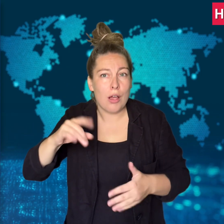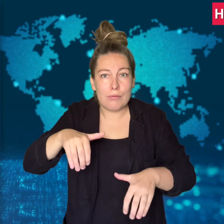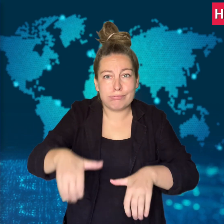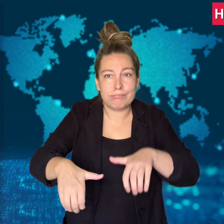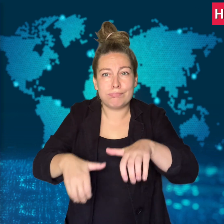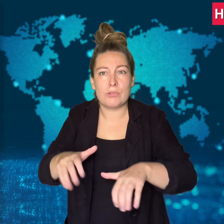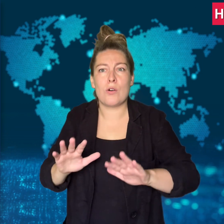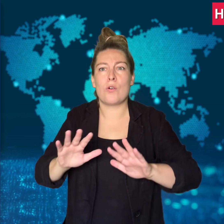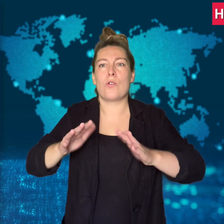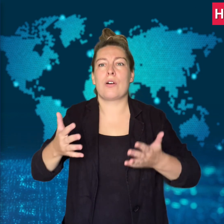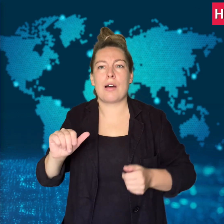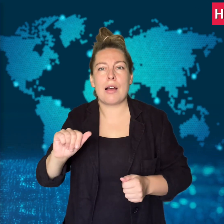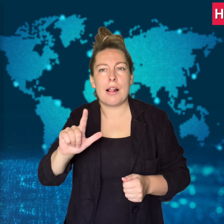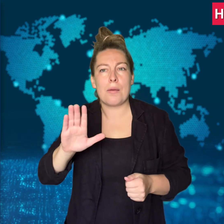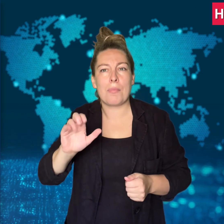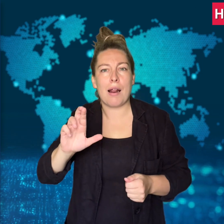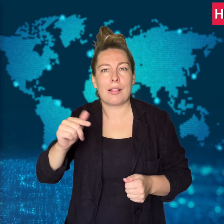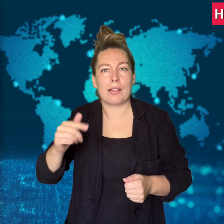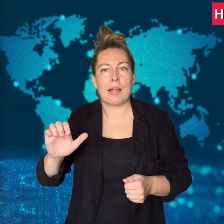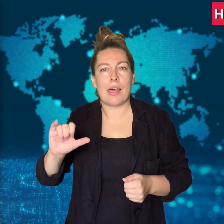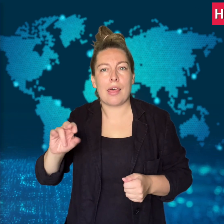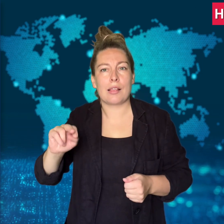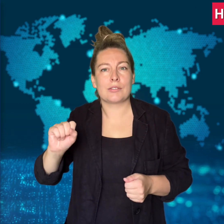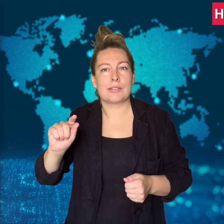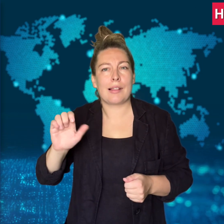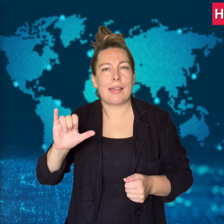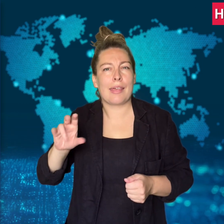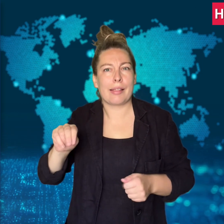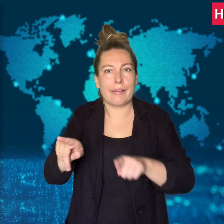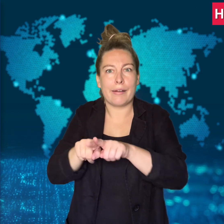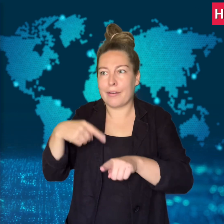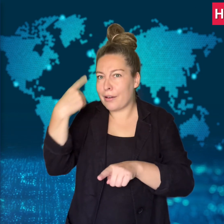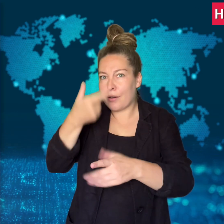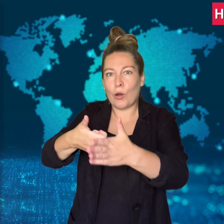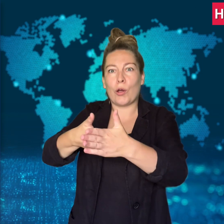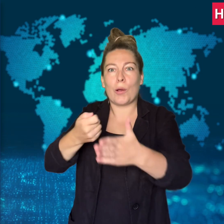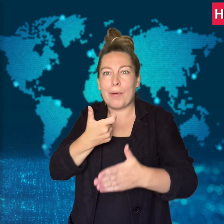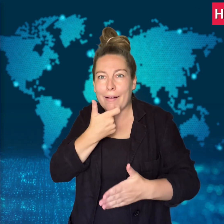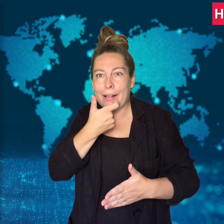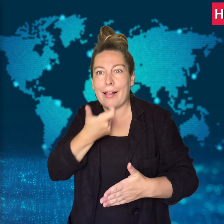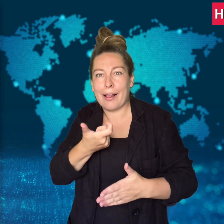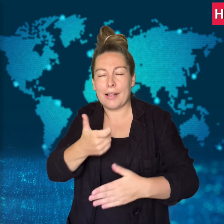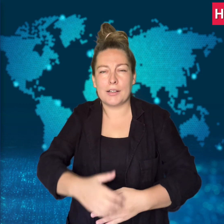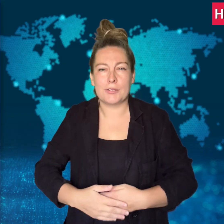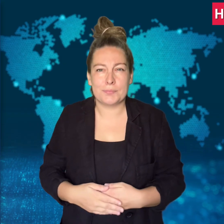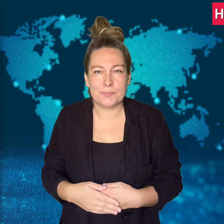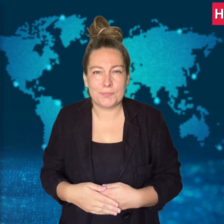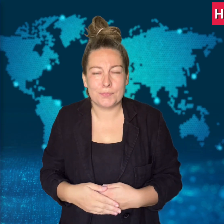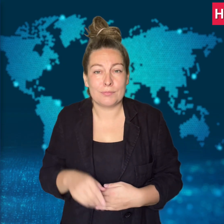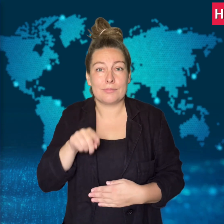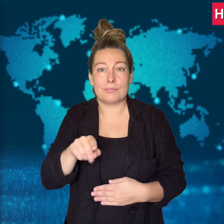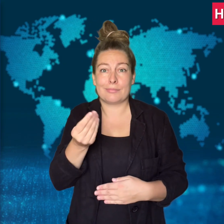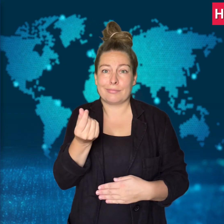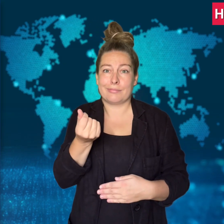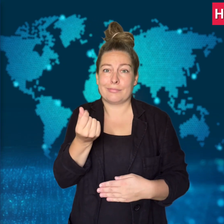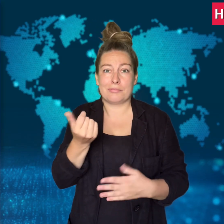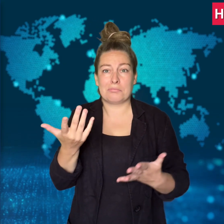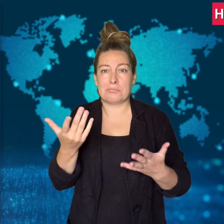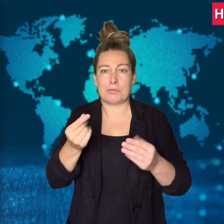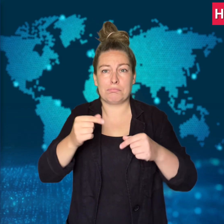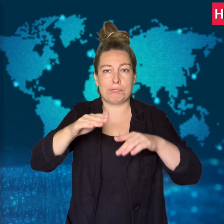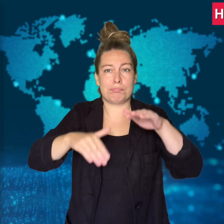to nearly $500,000. Like a car dealership, it offers sales, parts,